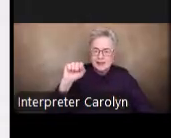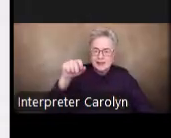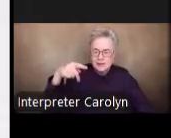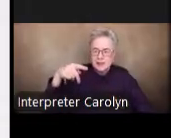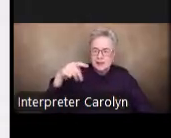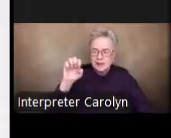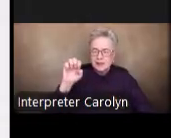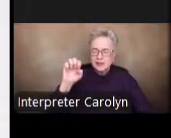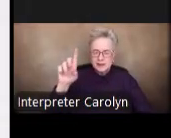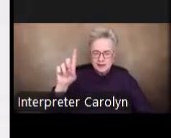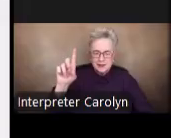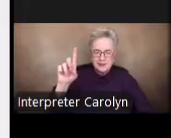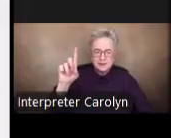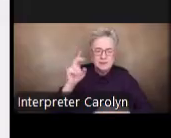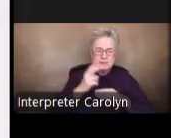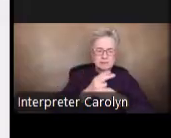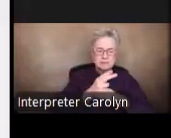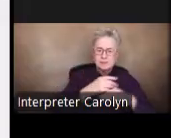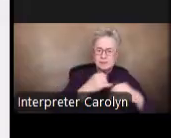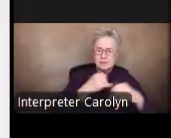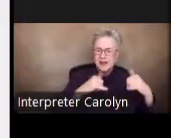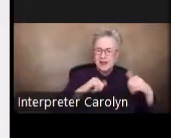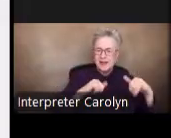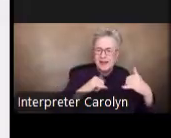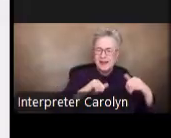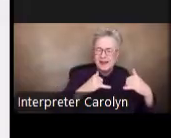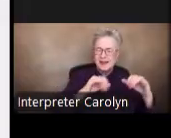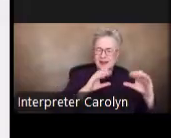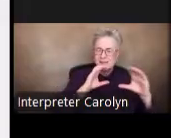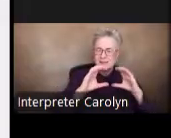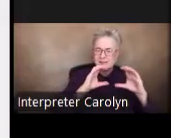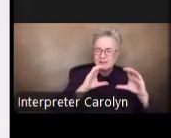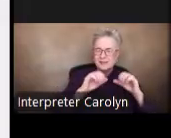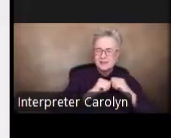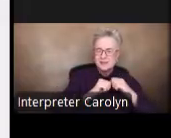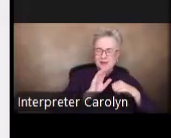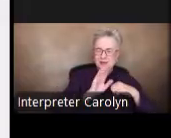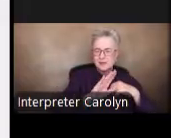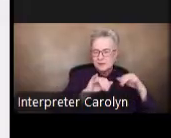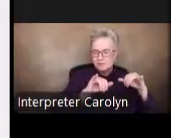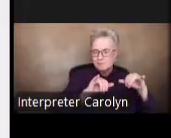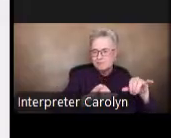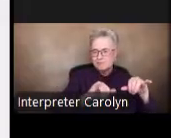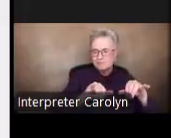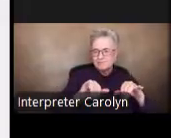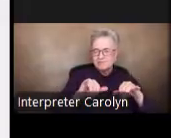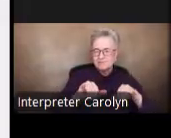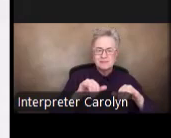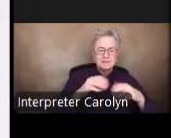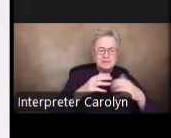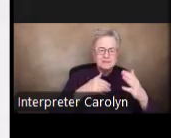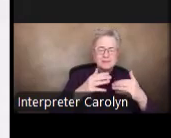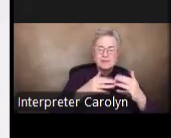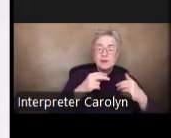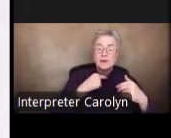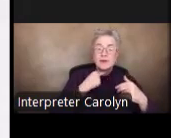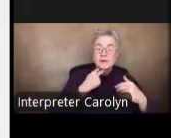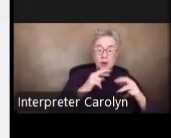using playful communication routines during activities, whether it's a verbal routine, like Ready set go or a signed